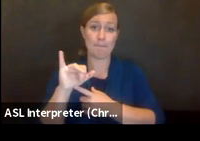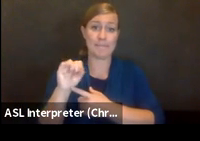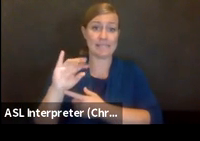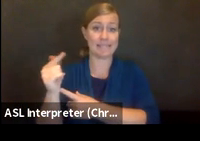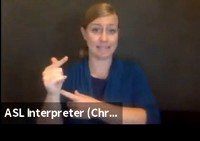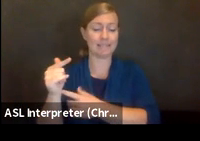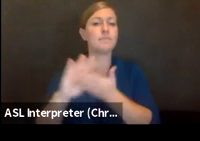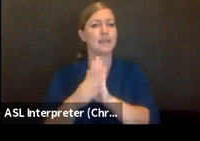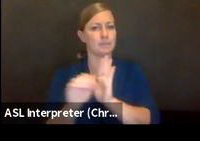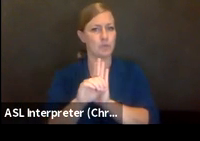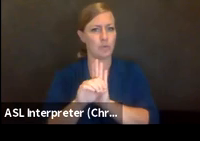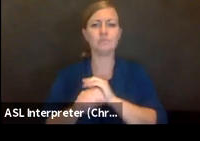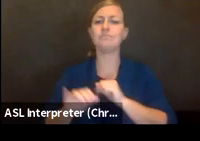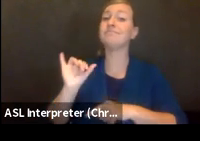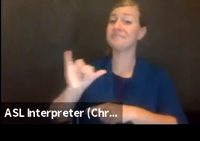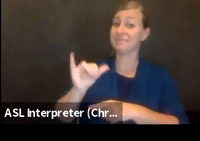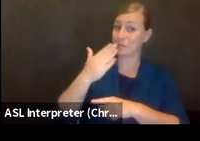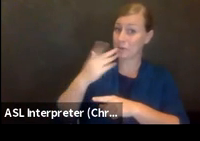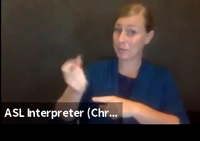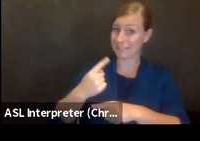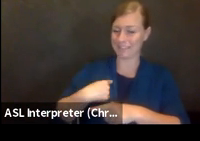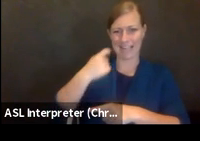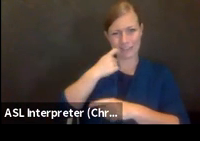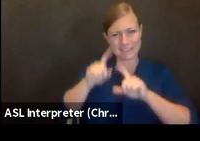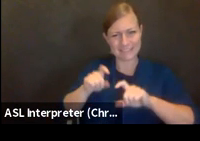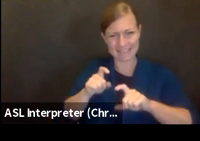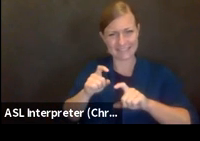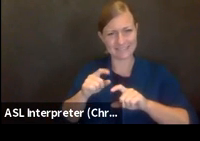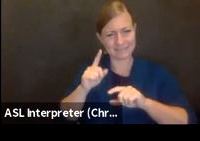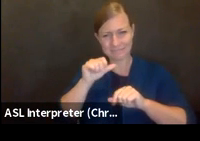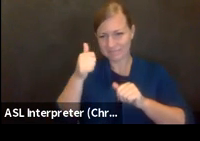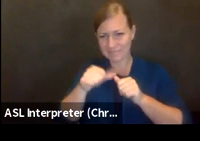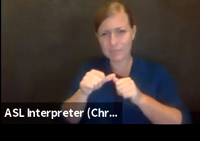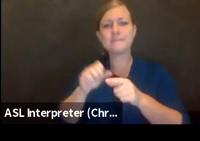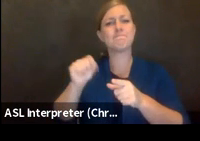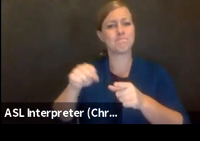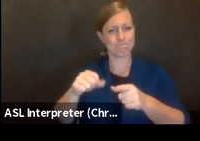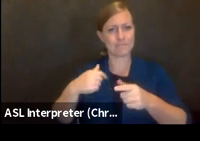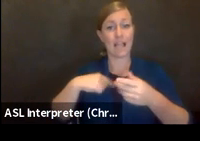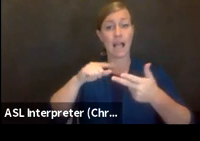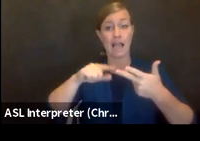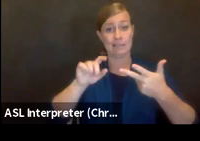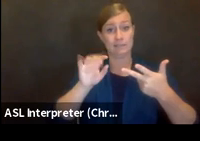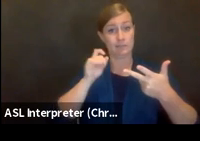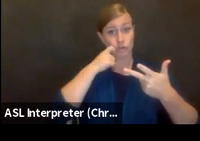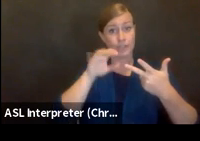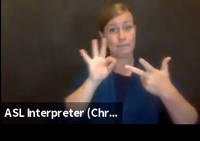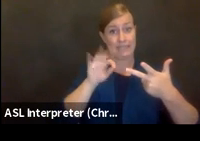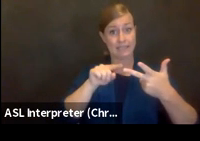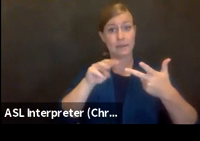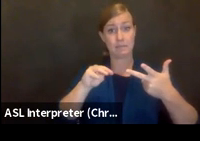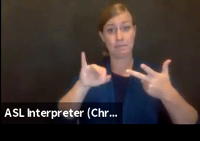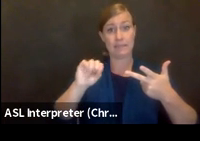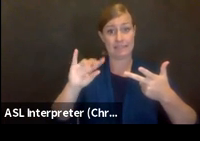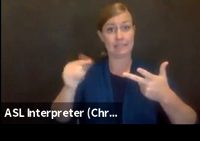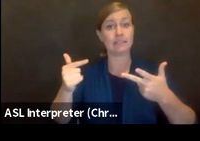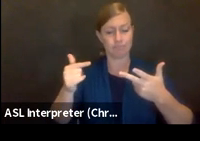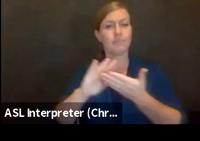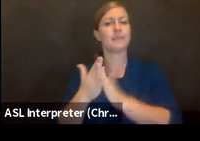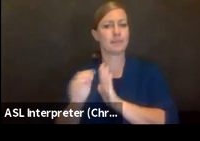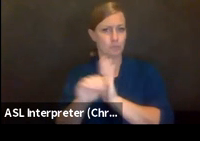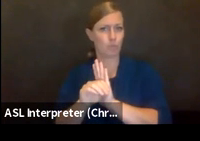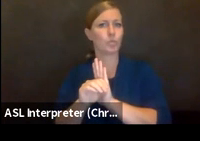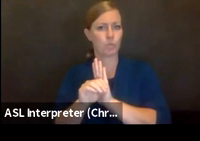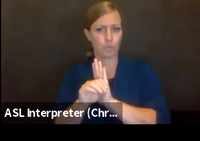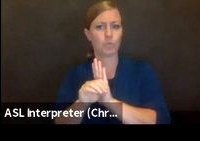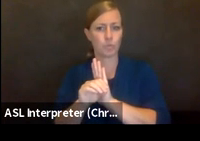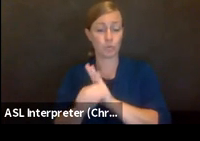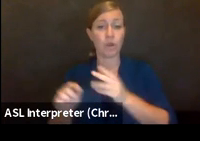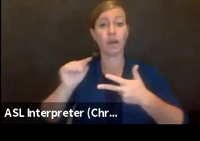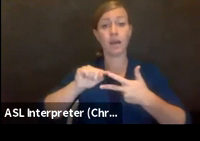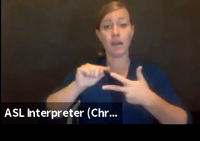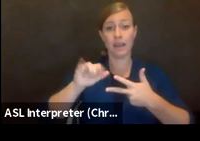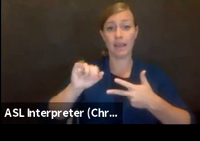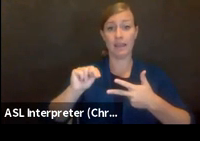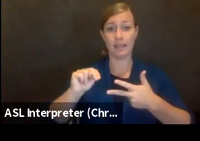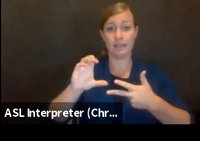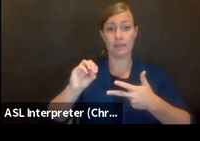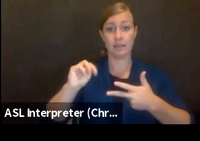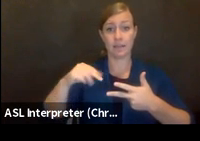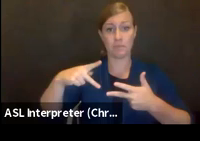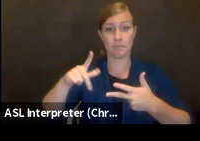ESD 189 - Amy Colburn: Yeah, so I just tested it, because I actually kind of remember off top my head so I just selected missing, and it did default to zero and an incomplete who I'm not sure what that means. Maybe we can look that up really quick.